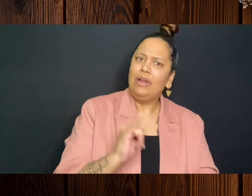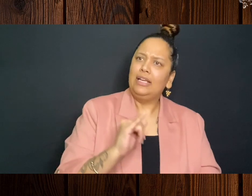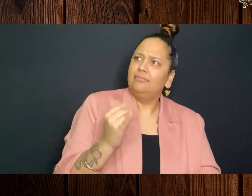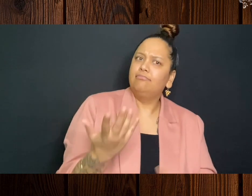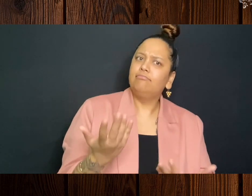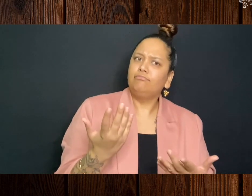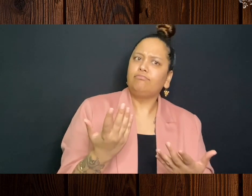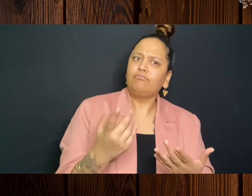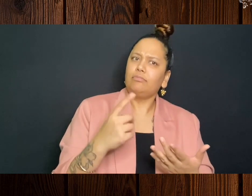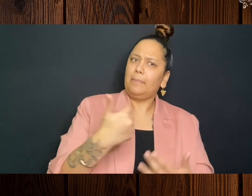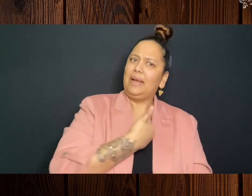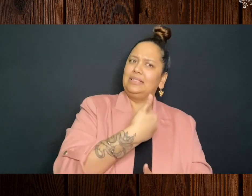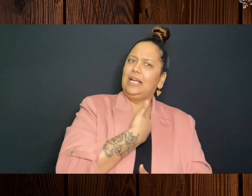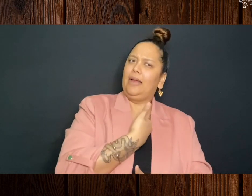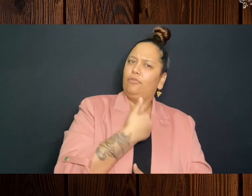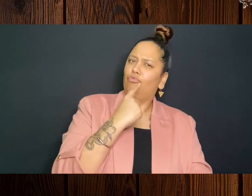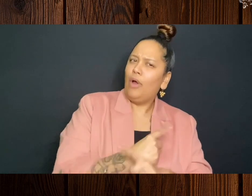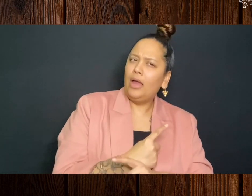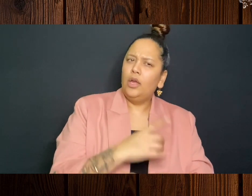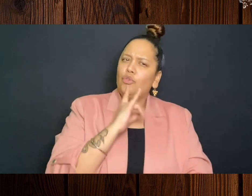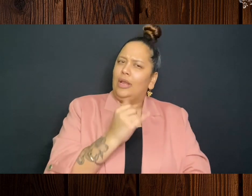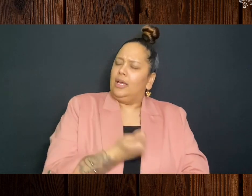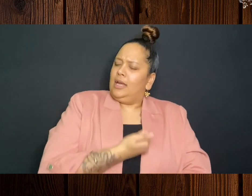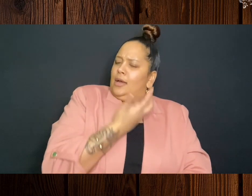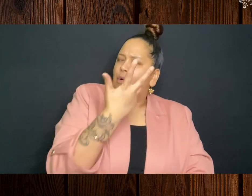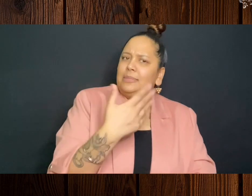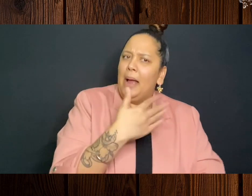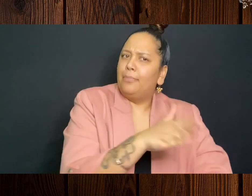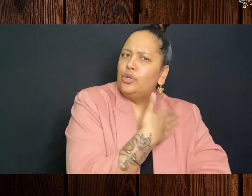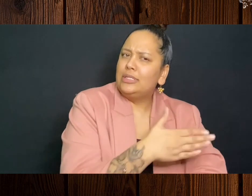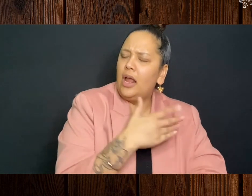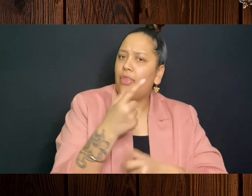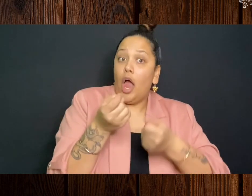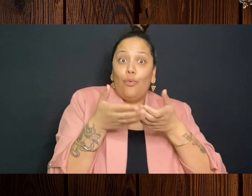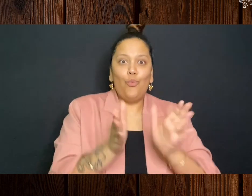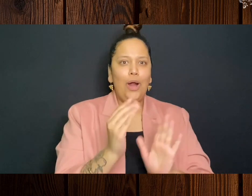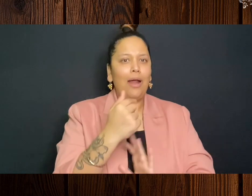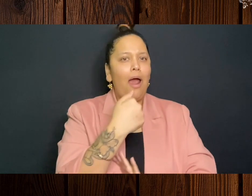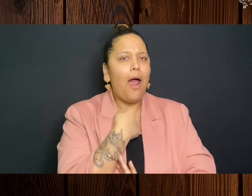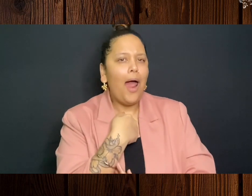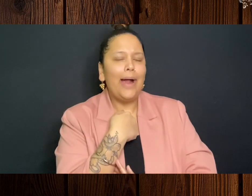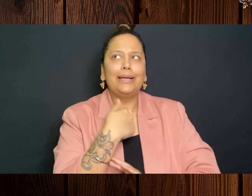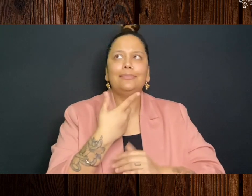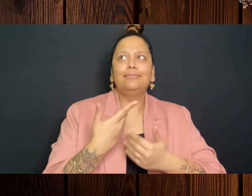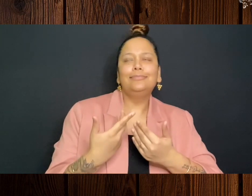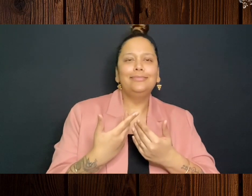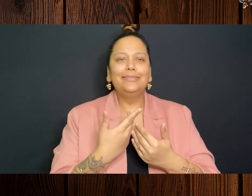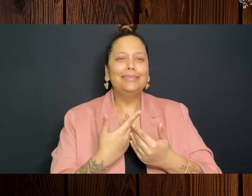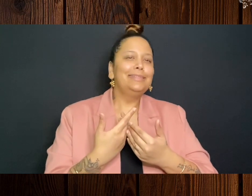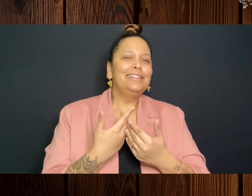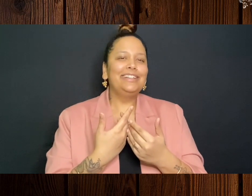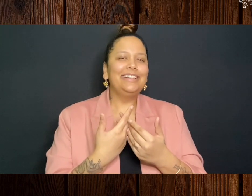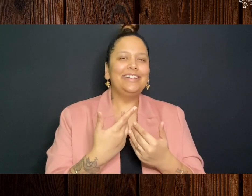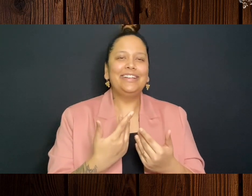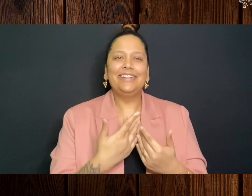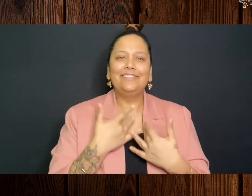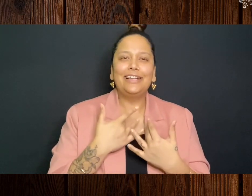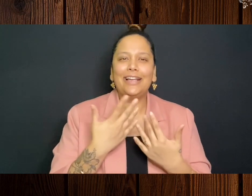be myself, right? And to really just express my music the way I